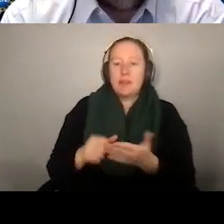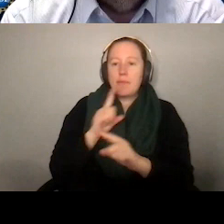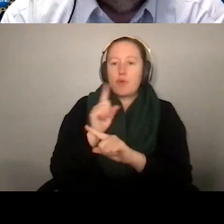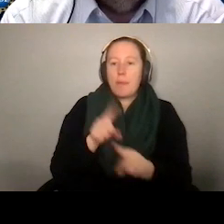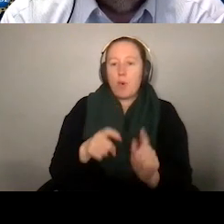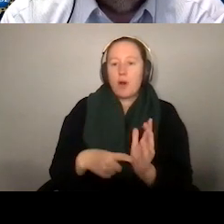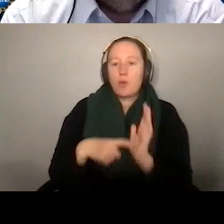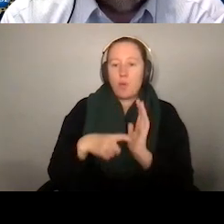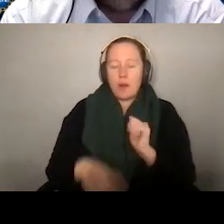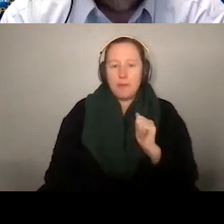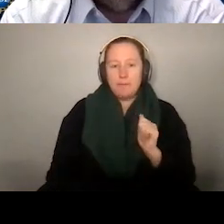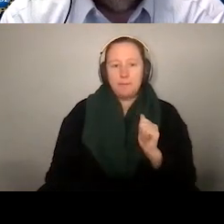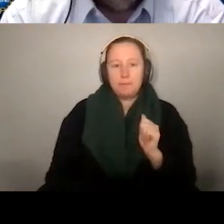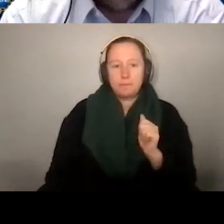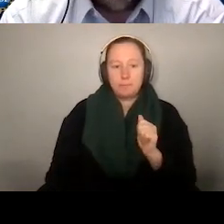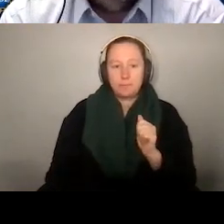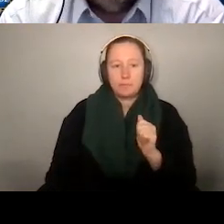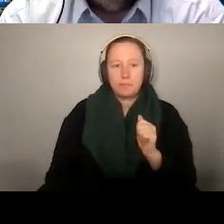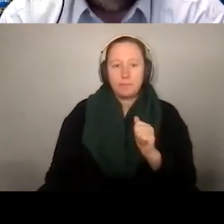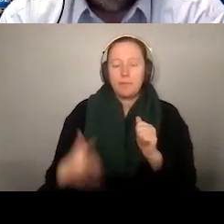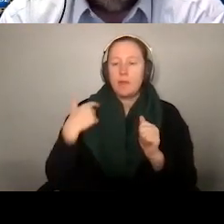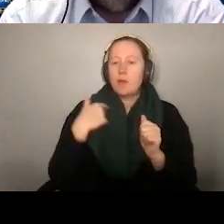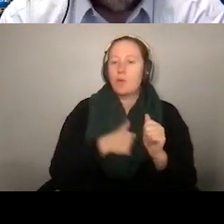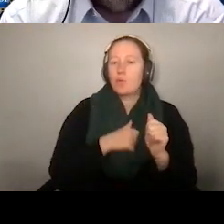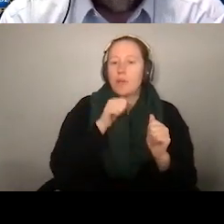Because we no longer collect the SF 425,